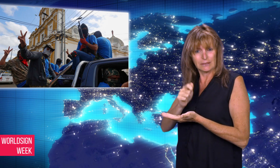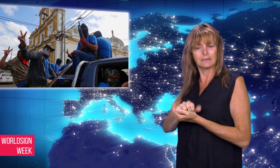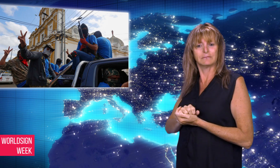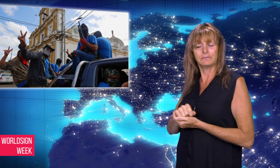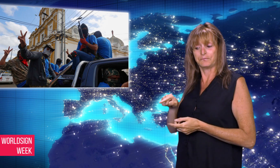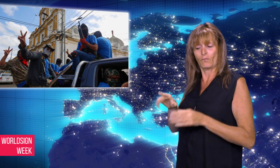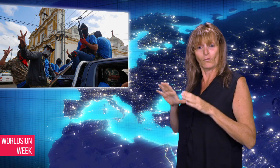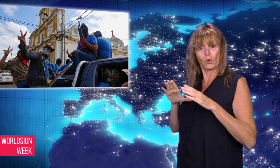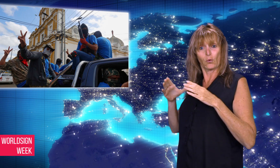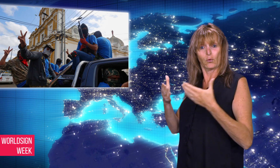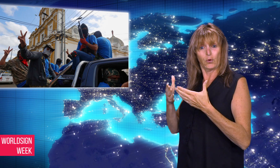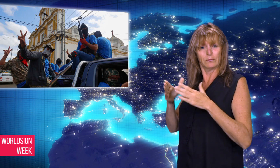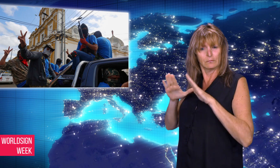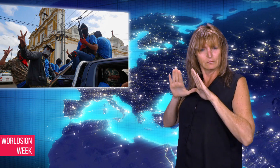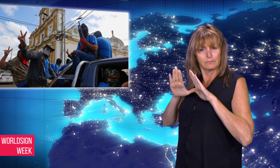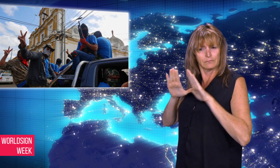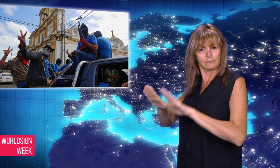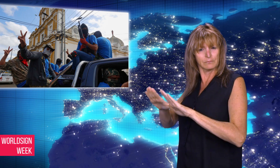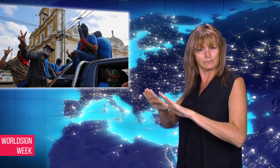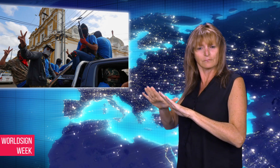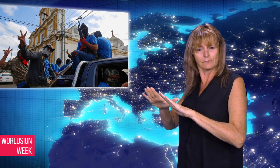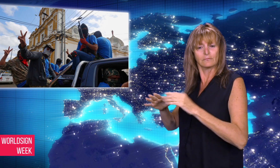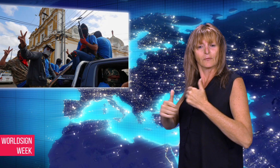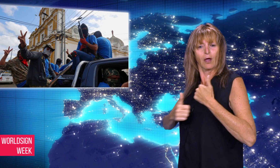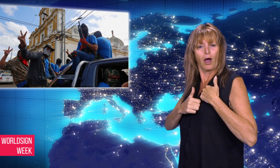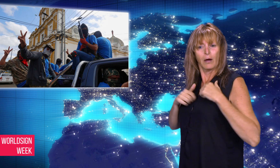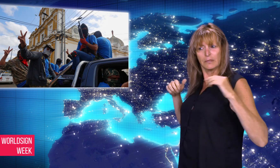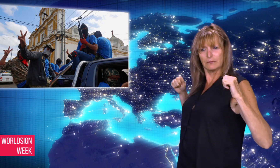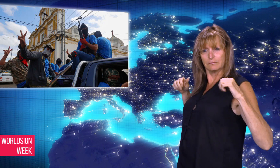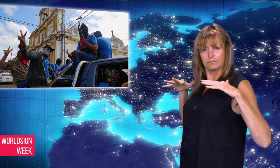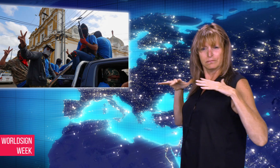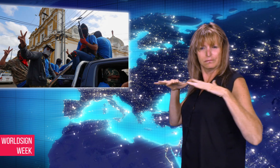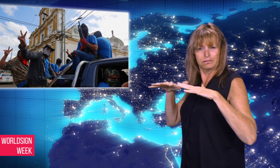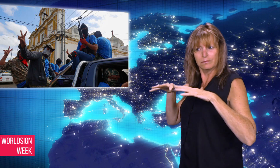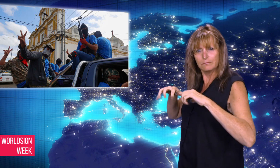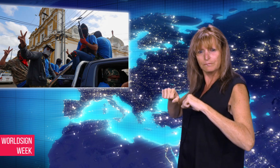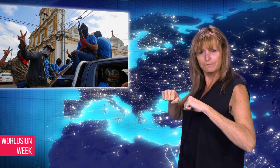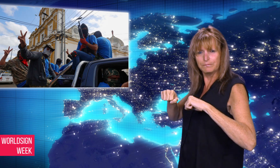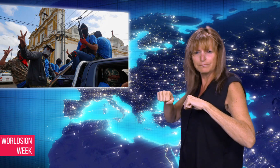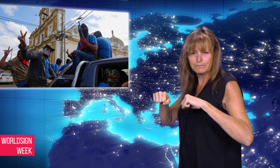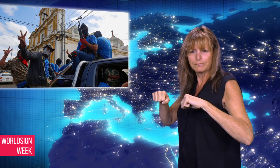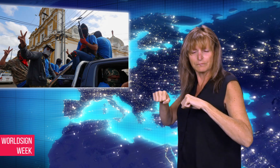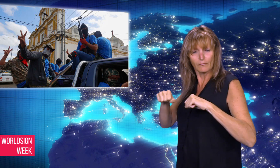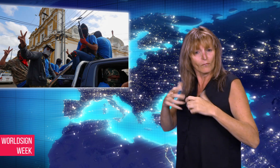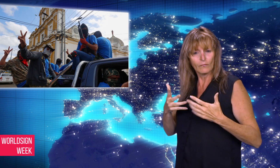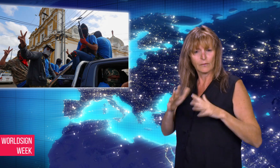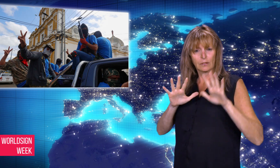more people in several cities south of